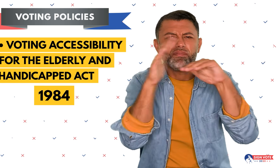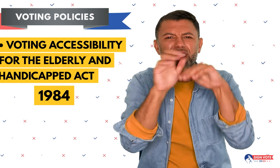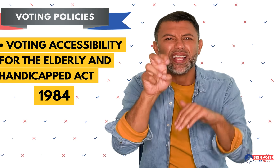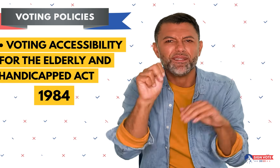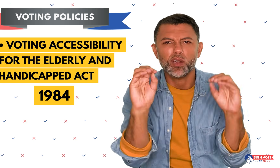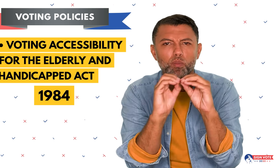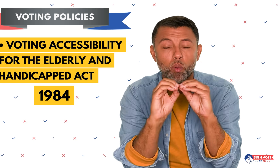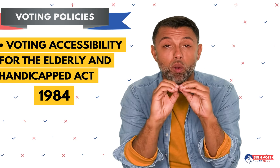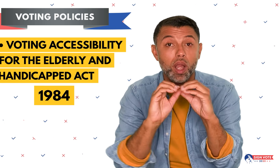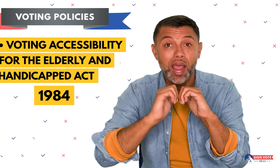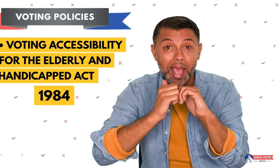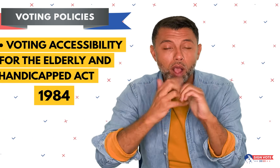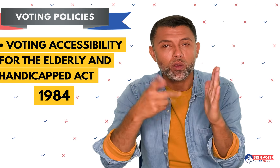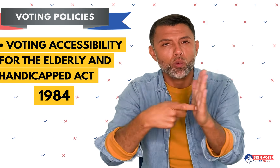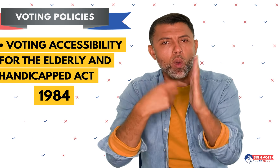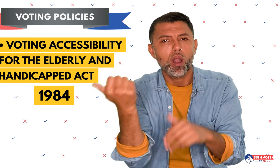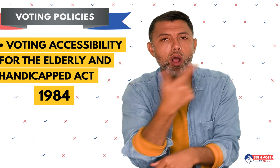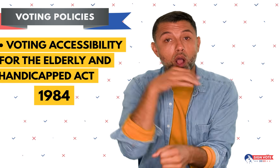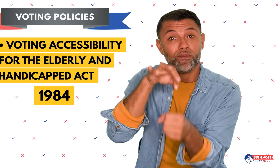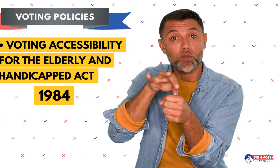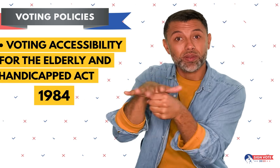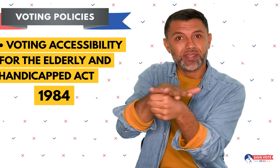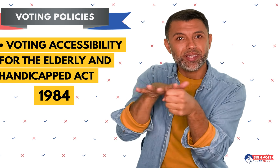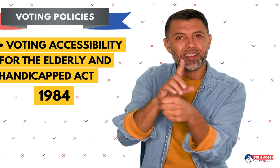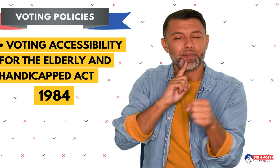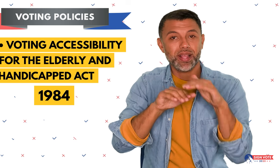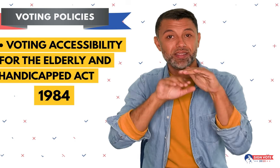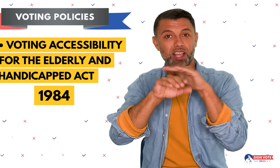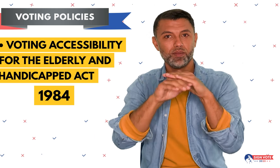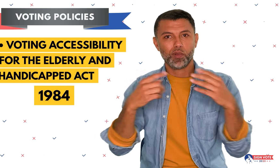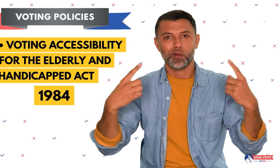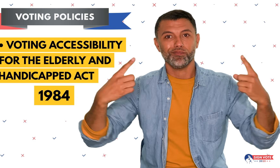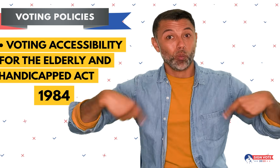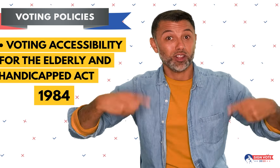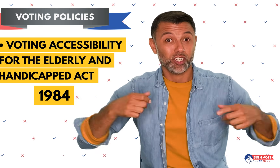which took accessible voting to the next level by requiring all polling sites to be accessible, which included